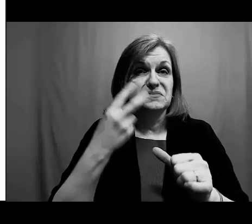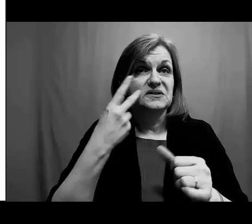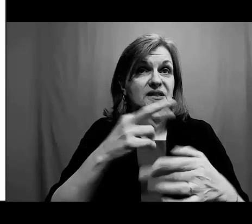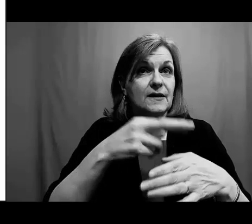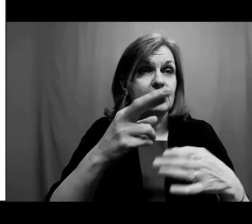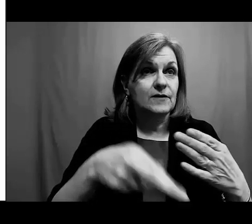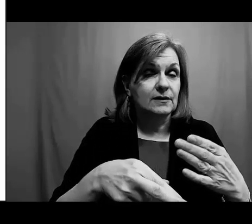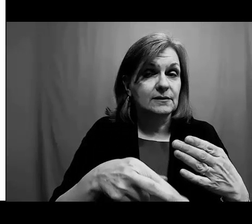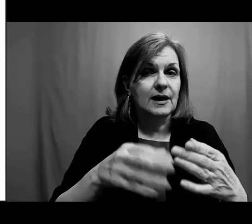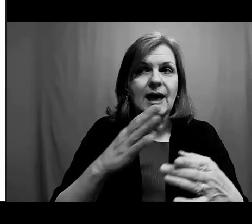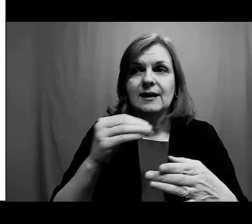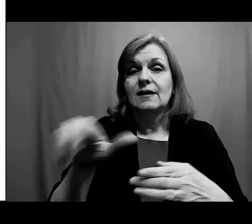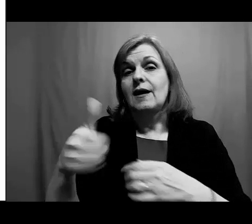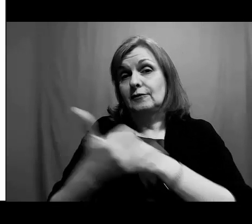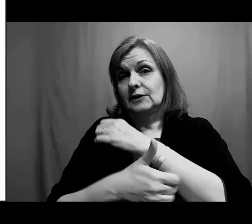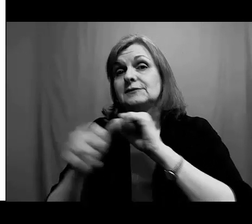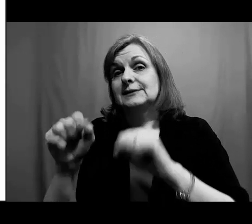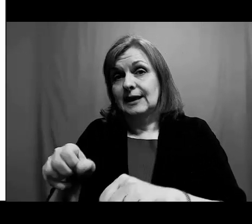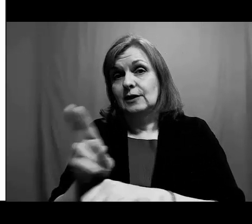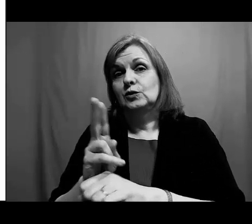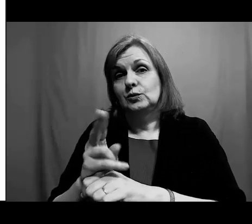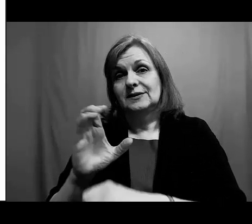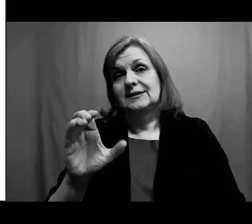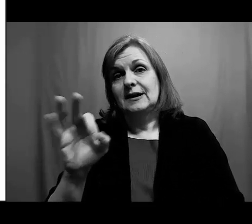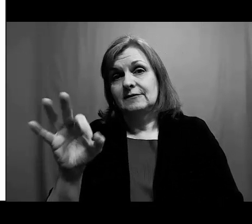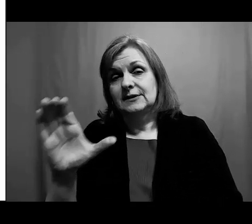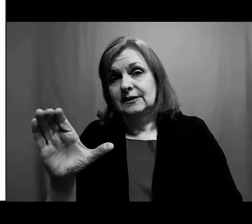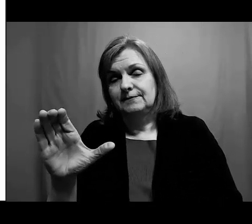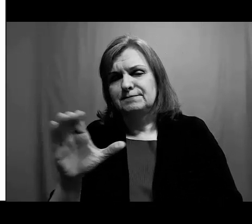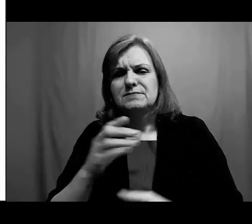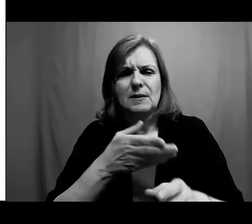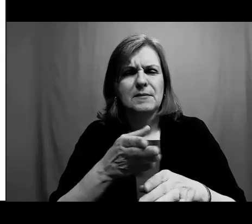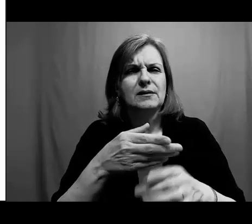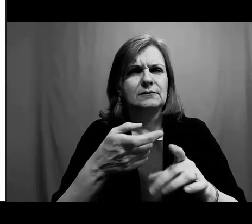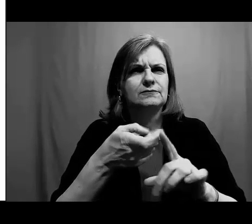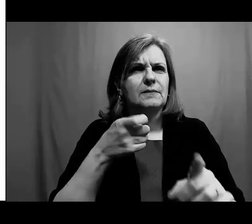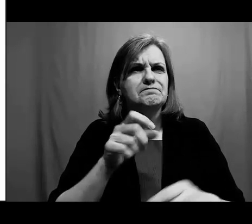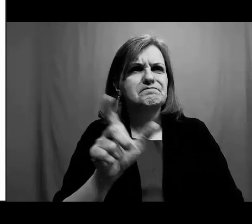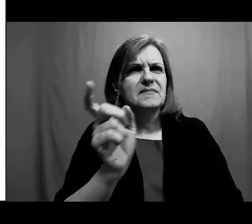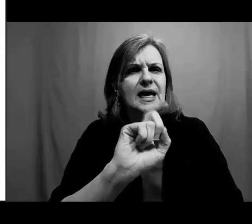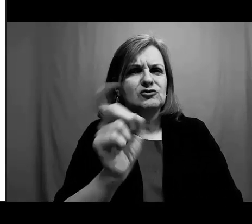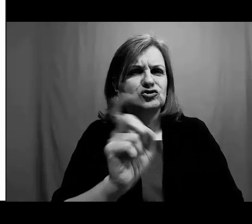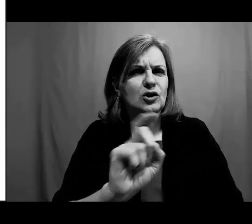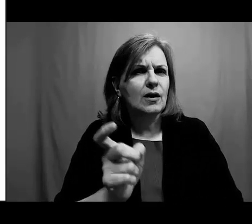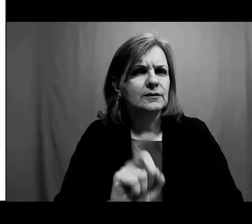residual effects and they are not banned worldwide so these are aerosols